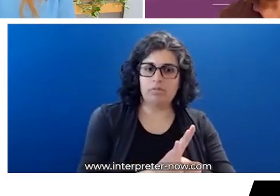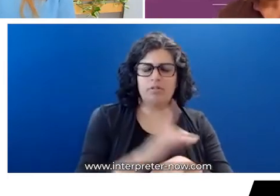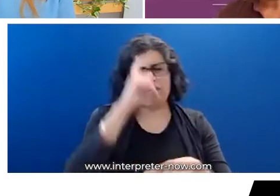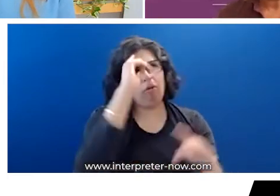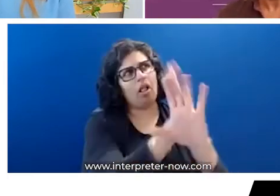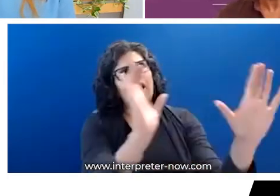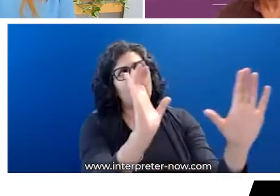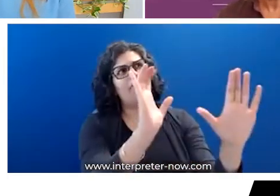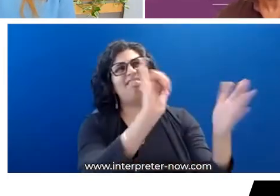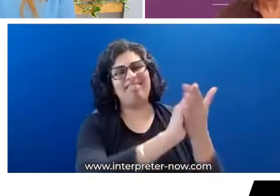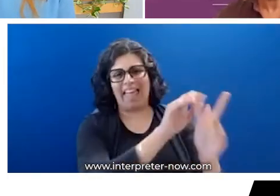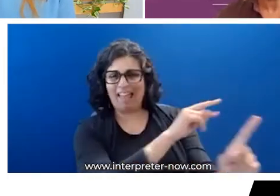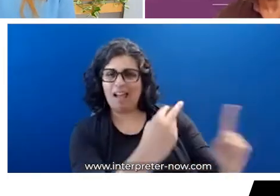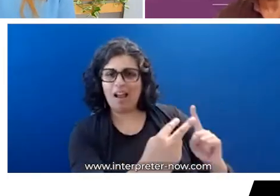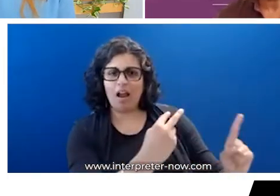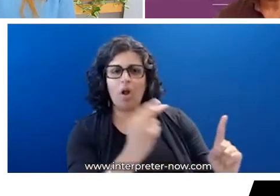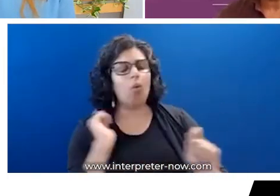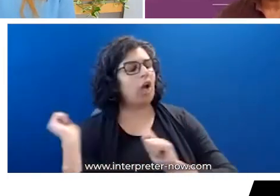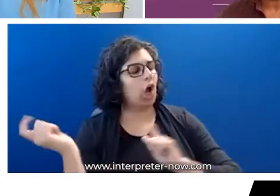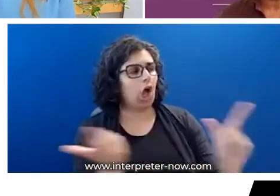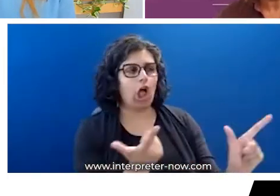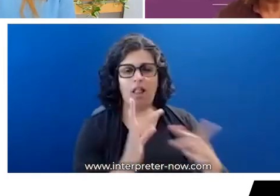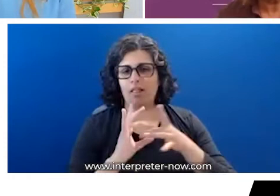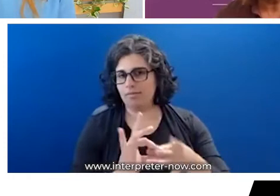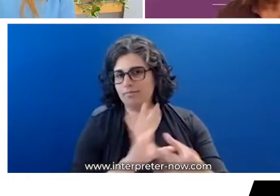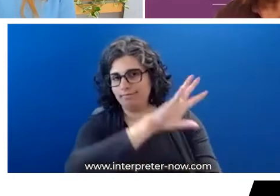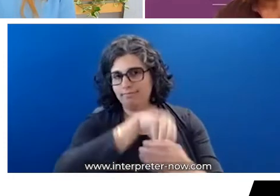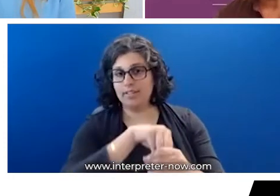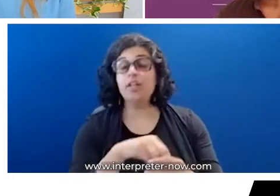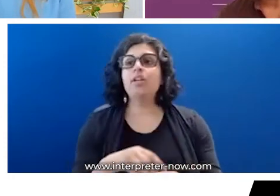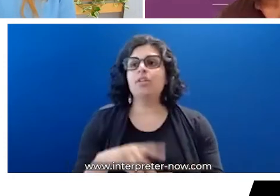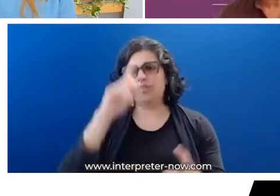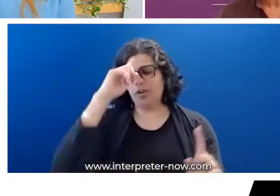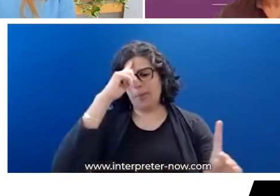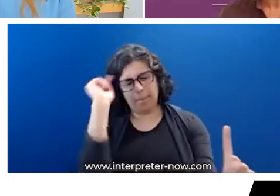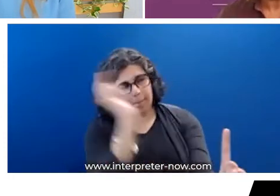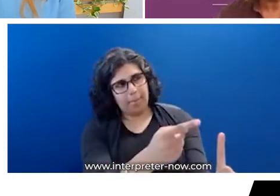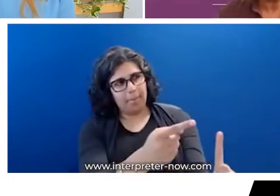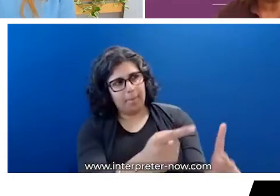So, for me, it's a mindset of people being intentional to identify what they can do within